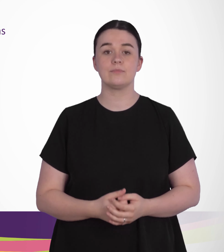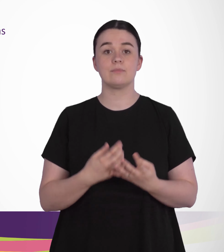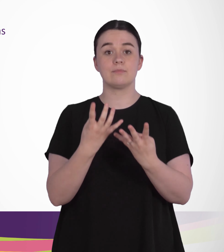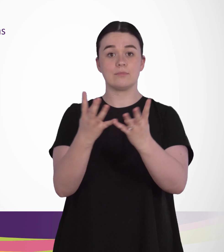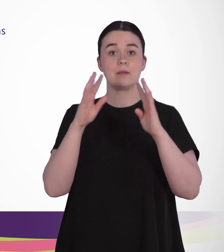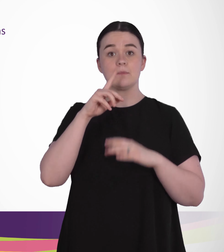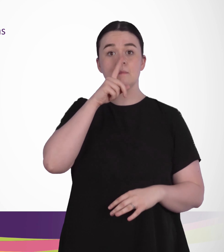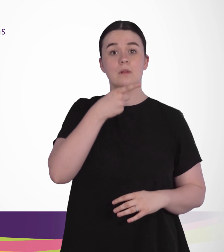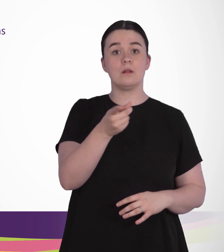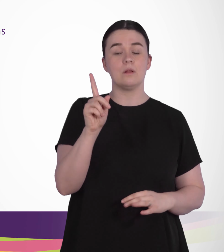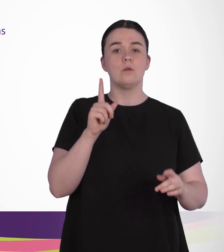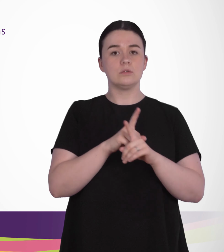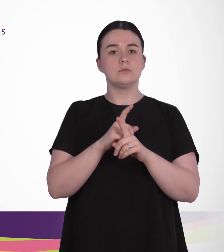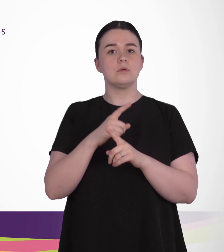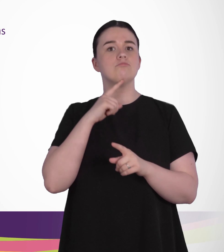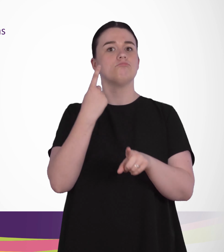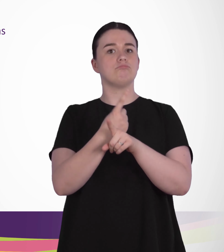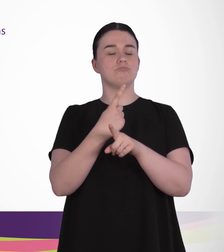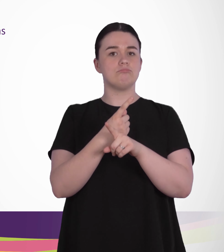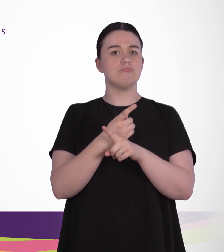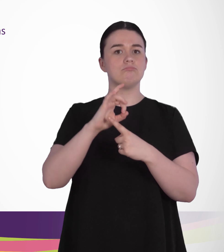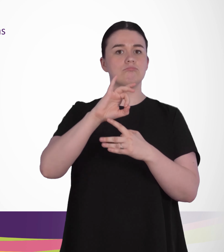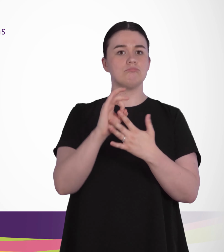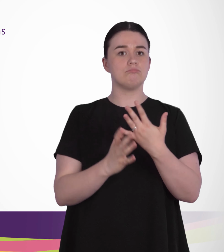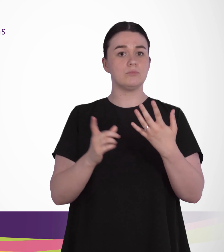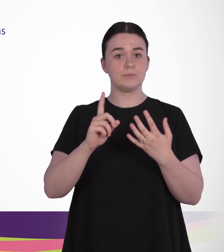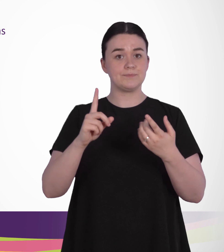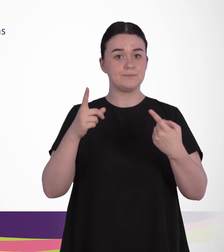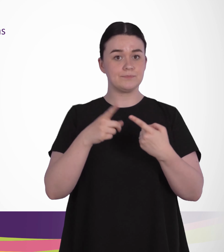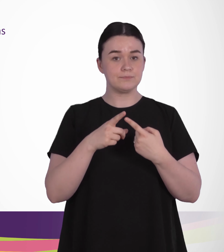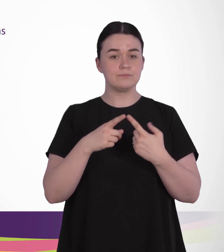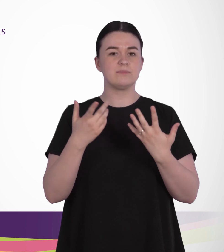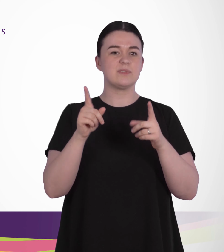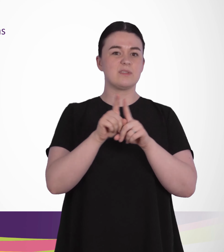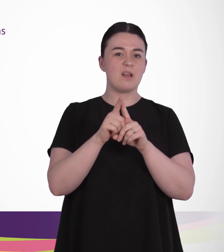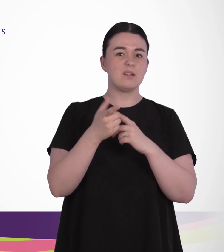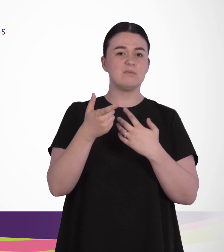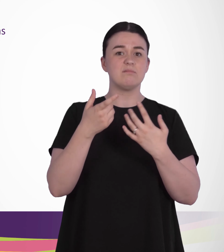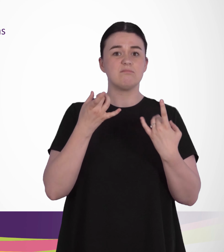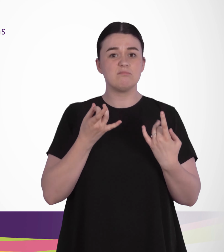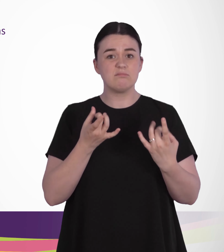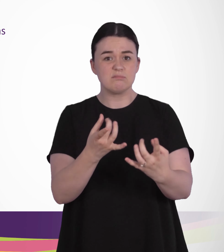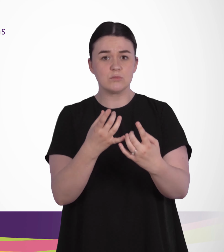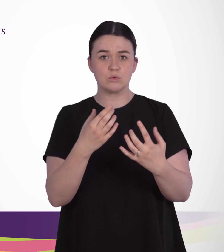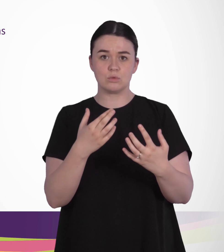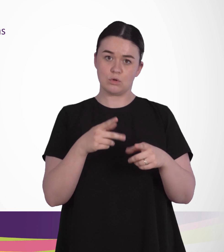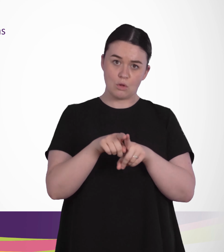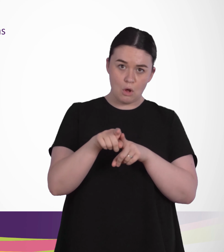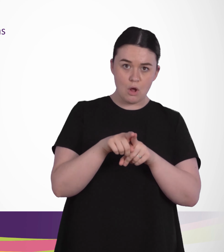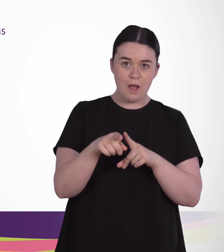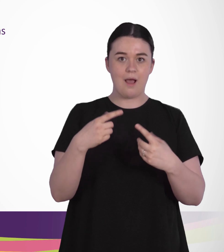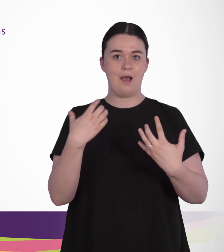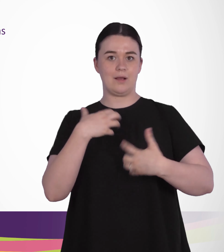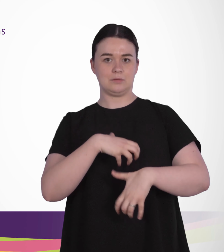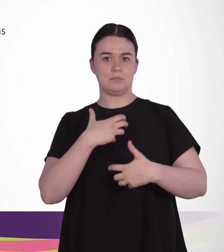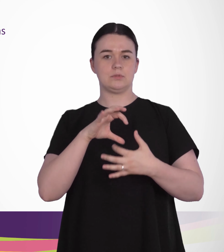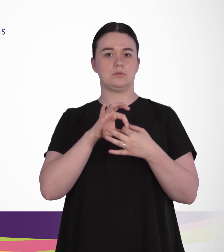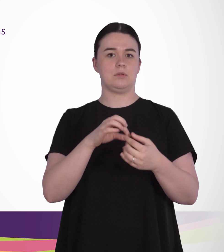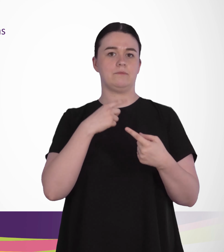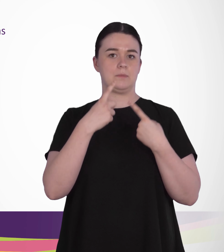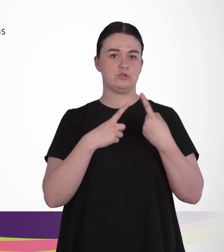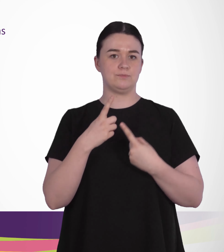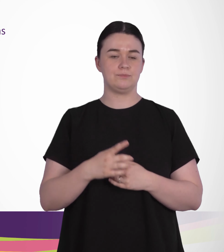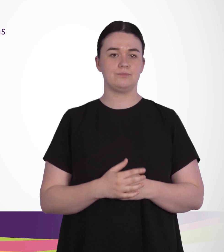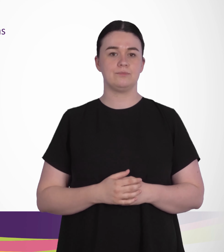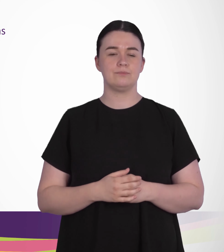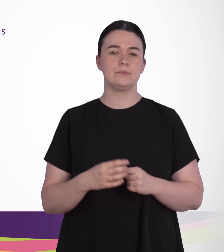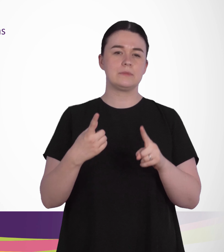Stakeholders also raised the importance of being prepared to learn and adapt.